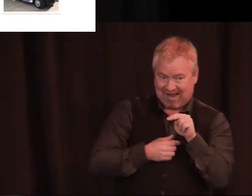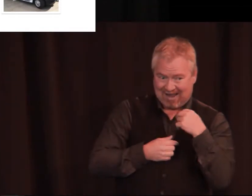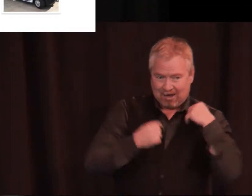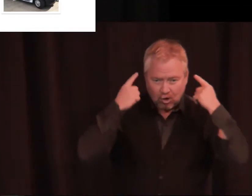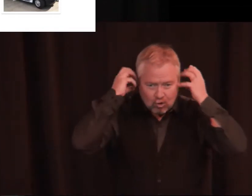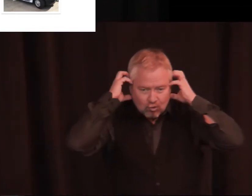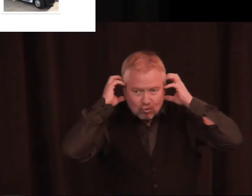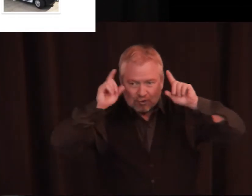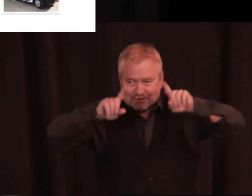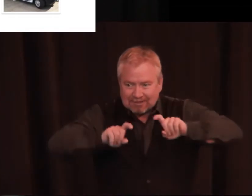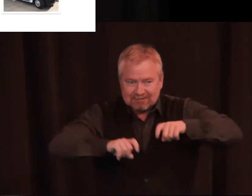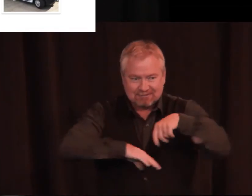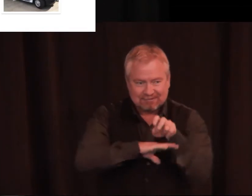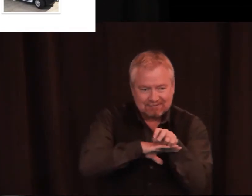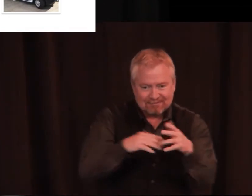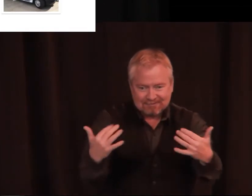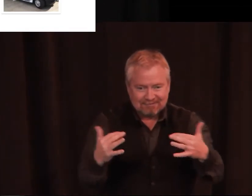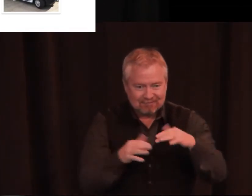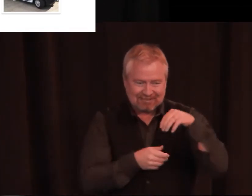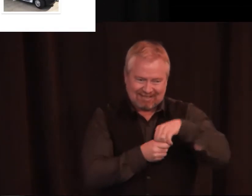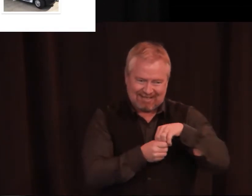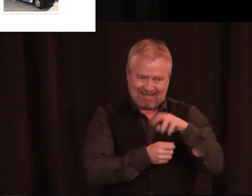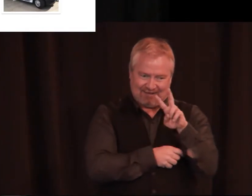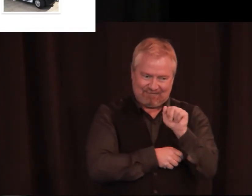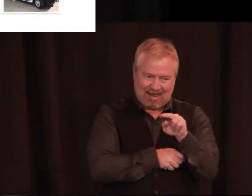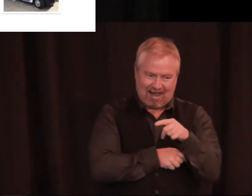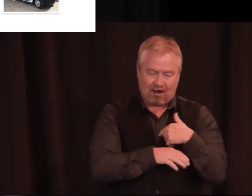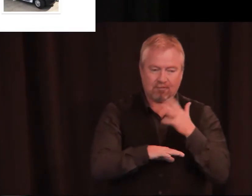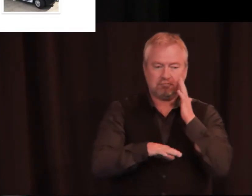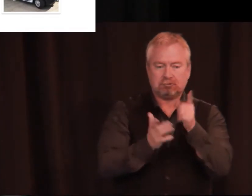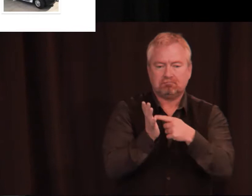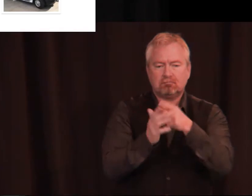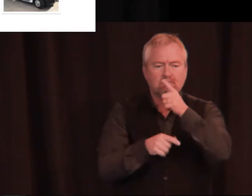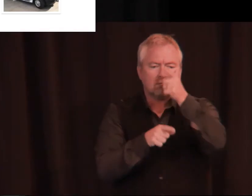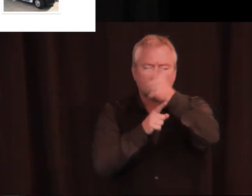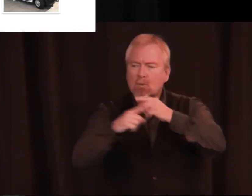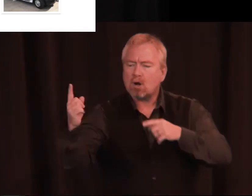It creates a problem with their siblings because the siblings all want to come in the van too.